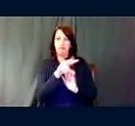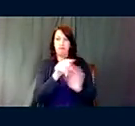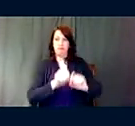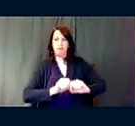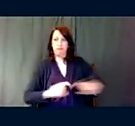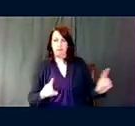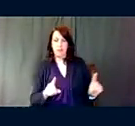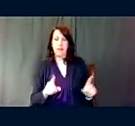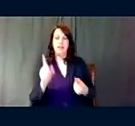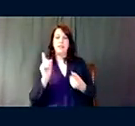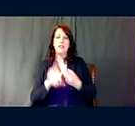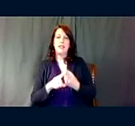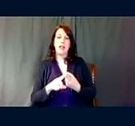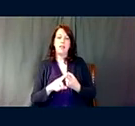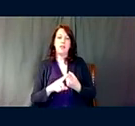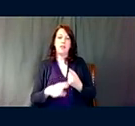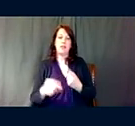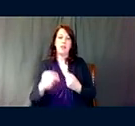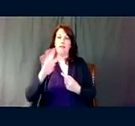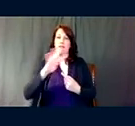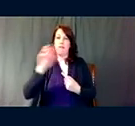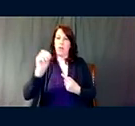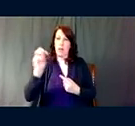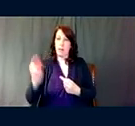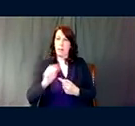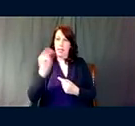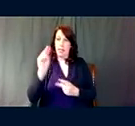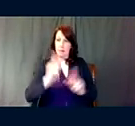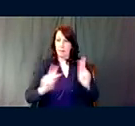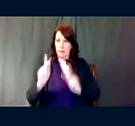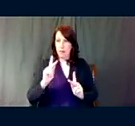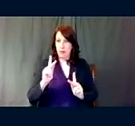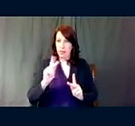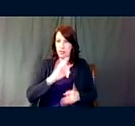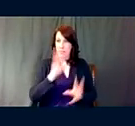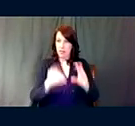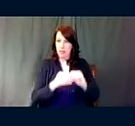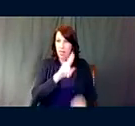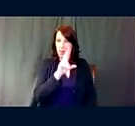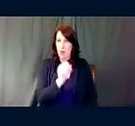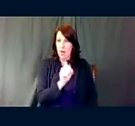INDIVIDUALLY DID IT, THIS VIDEO WAS SENT TO 40 MILLION PEOPLE IN